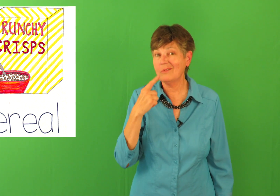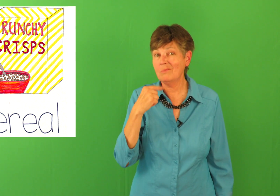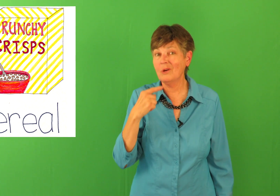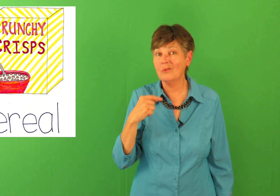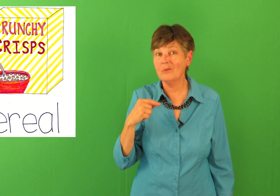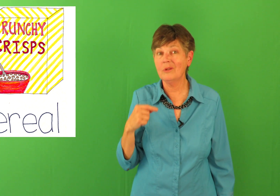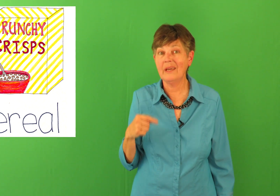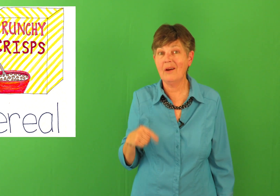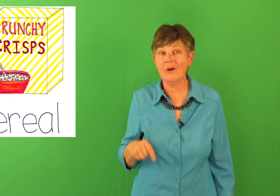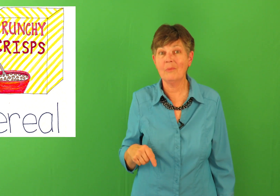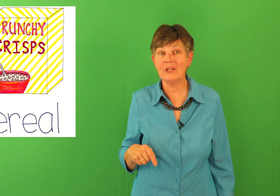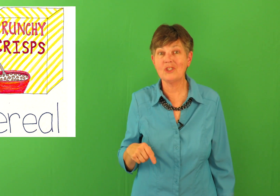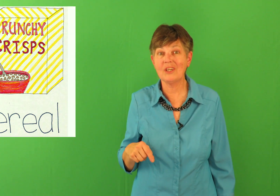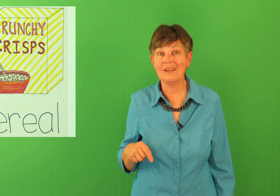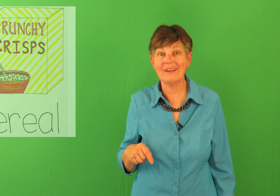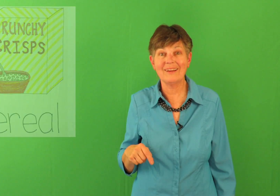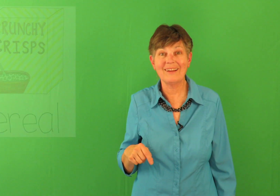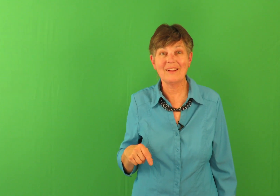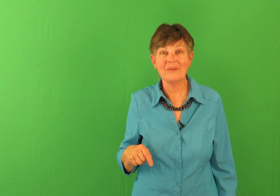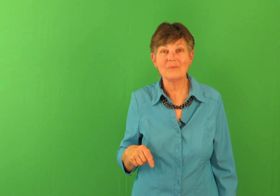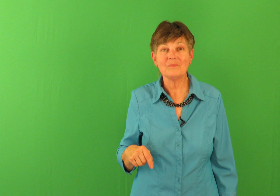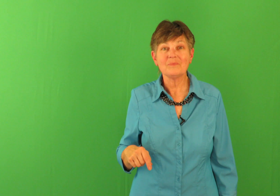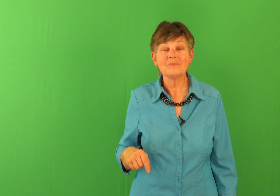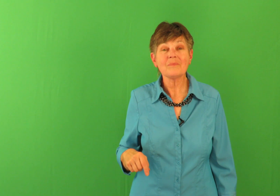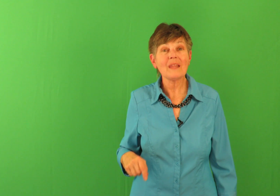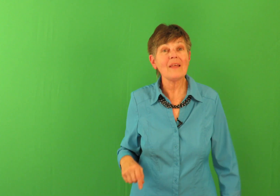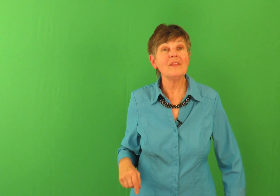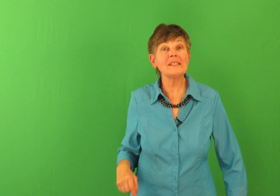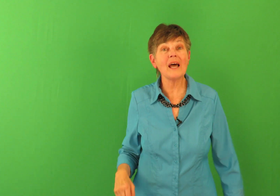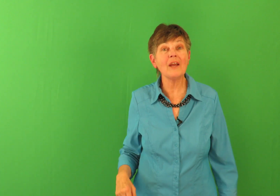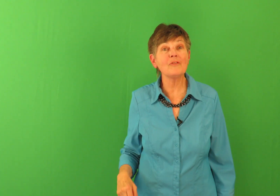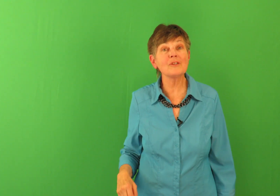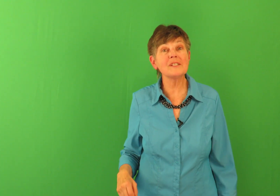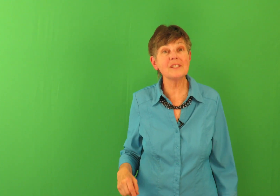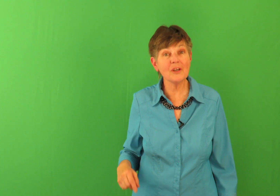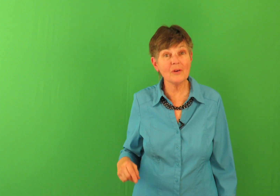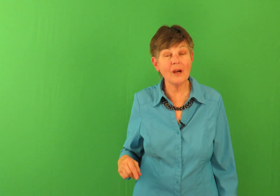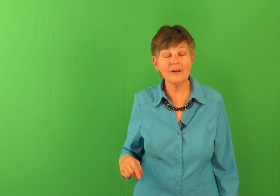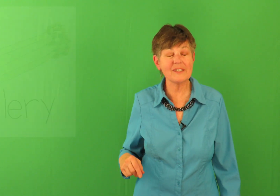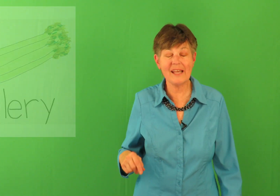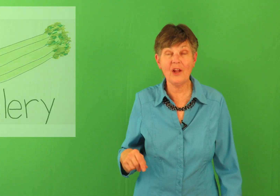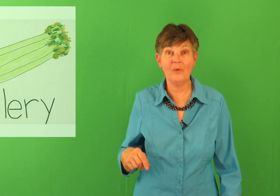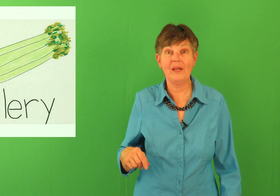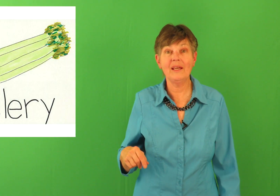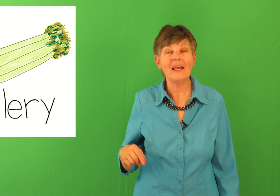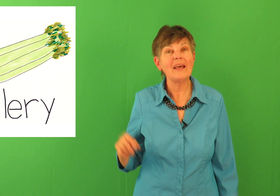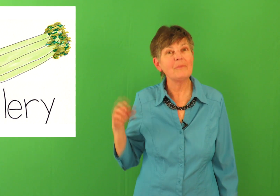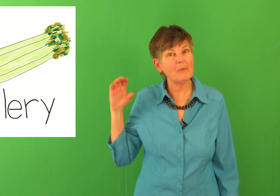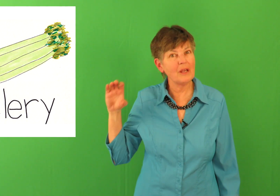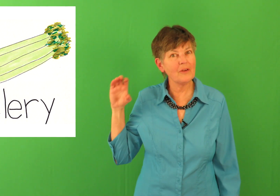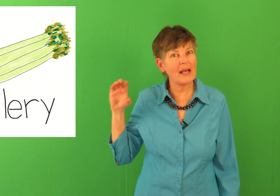milk dribbled down on my chin and the sign for our celery remember hear that